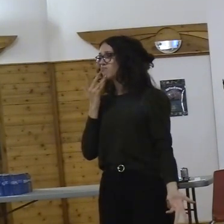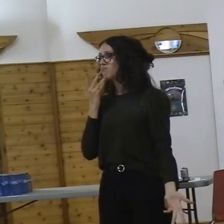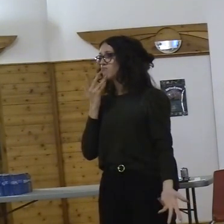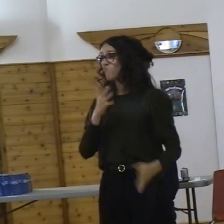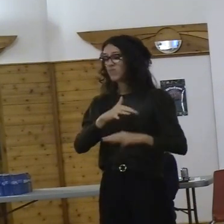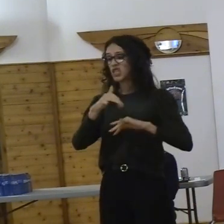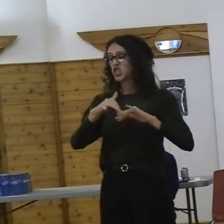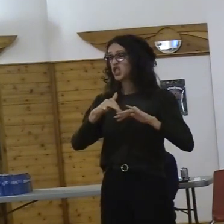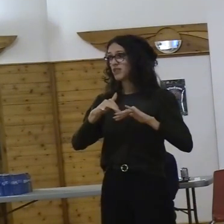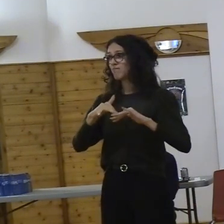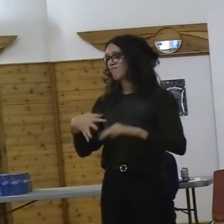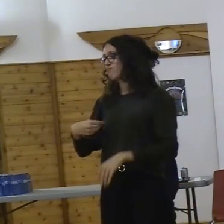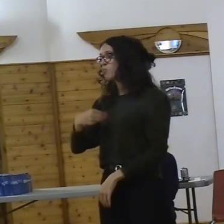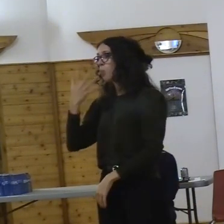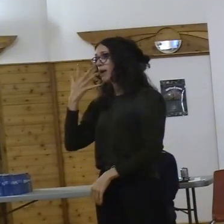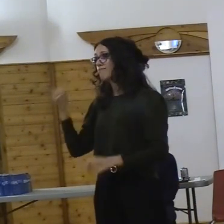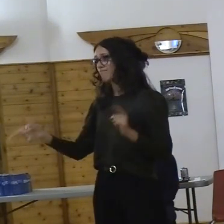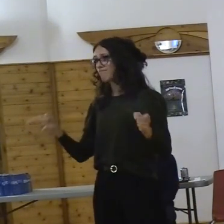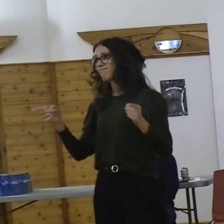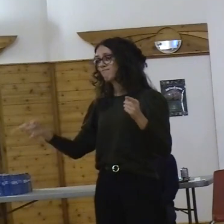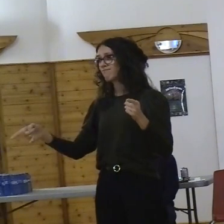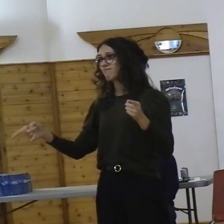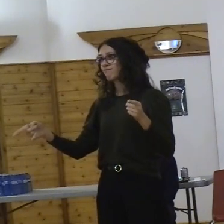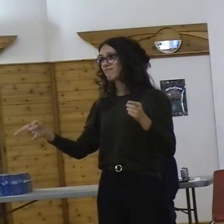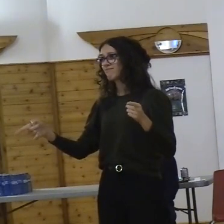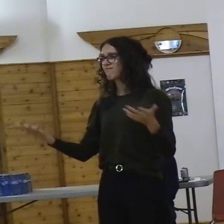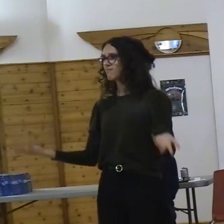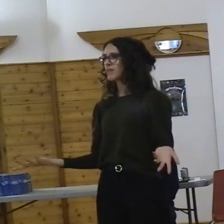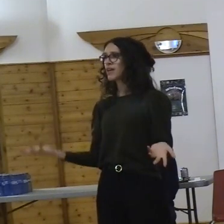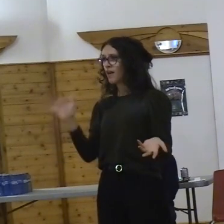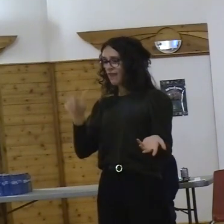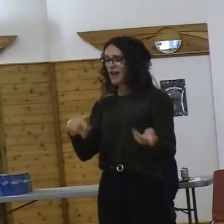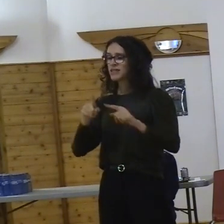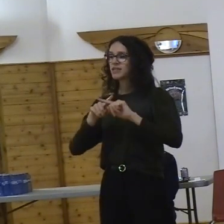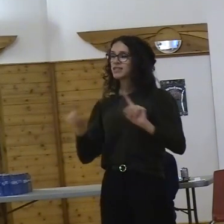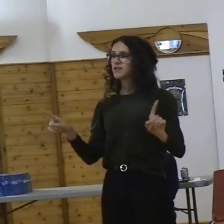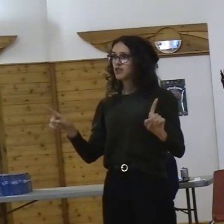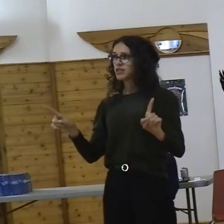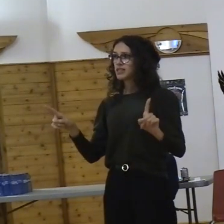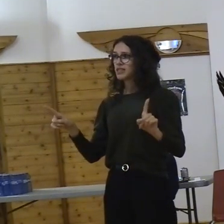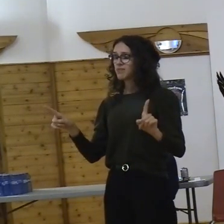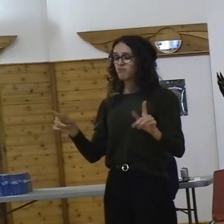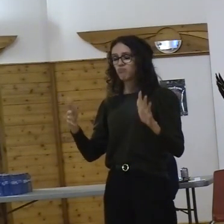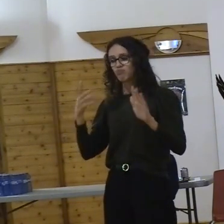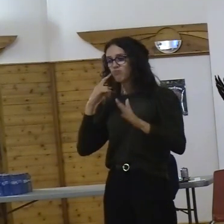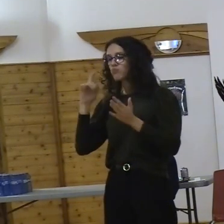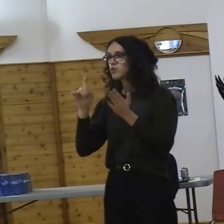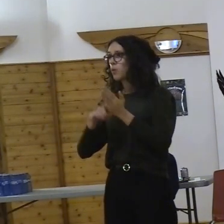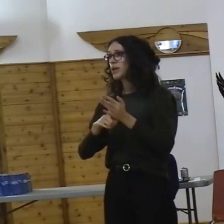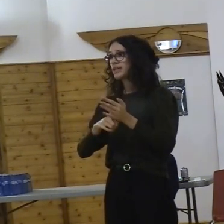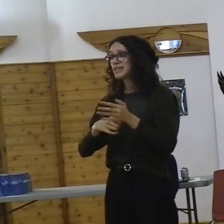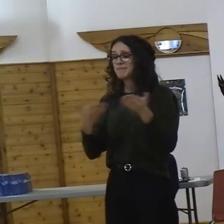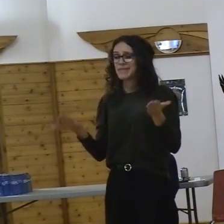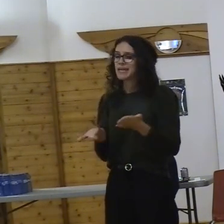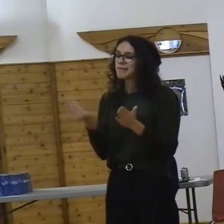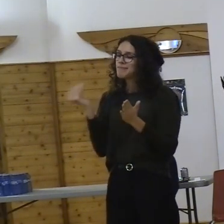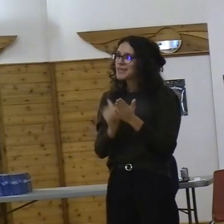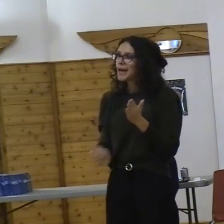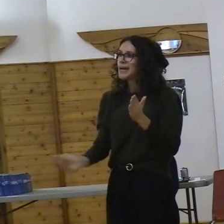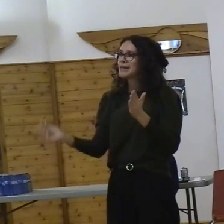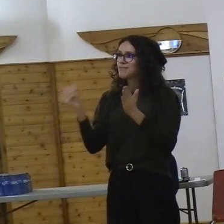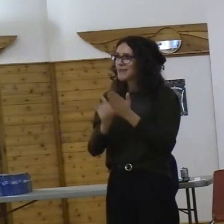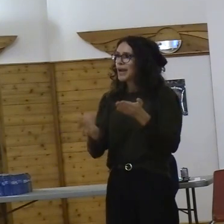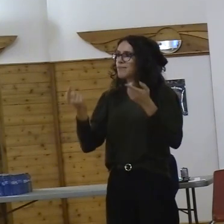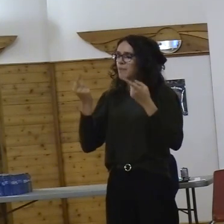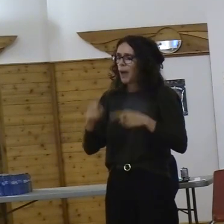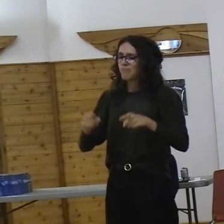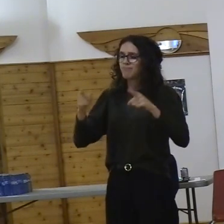Statistics that this system continues to watch rise and further use against us for their own ecotistical political agenda.